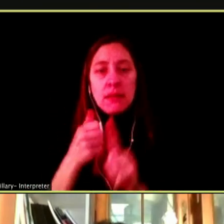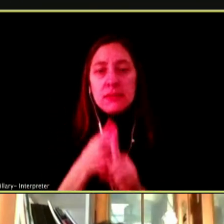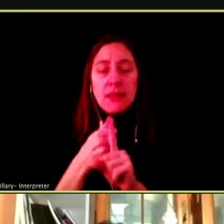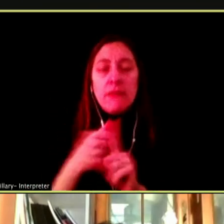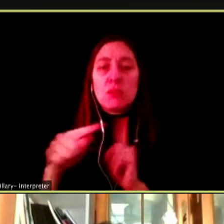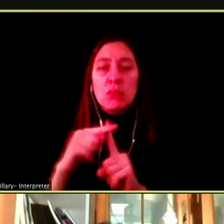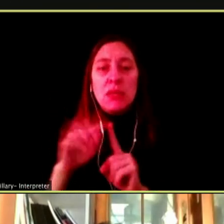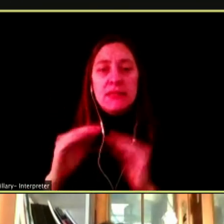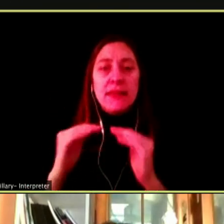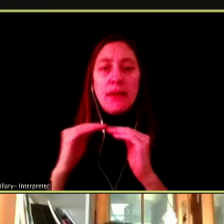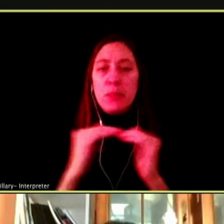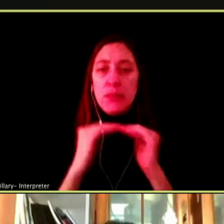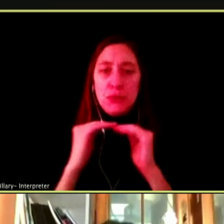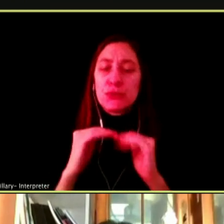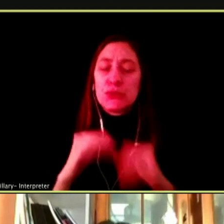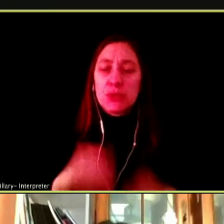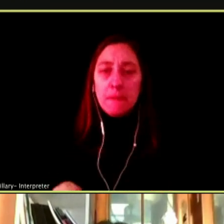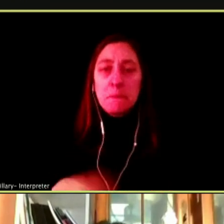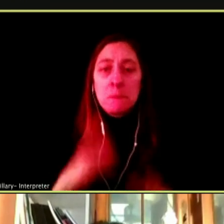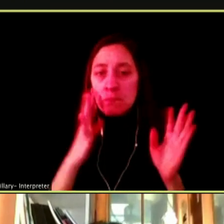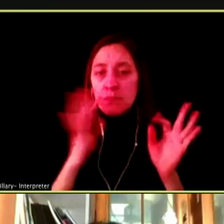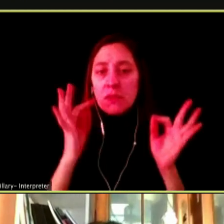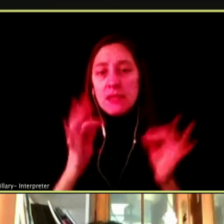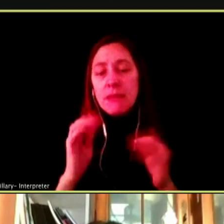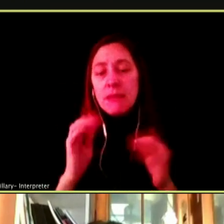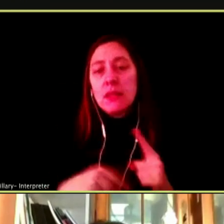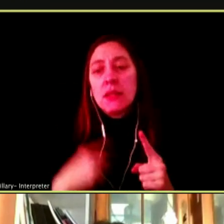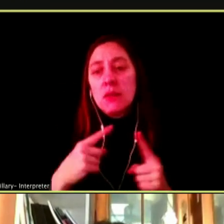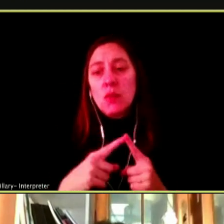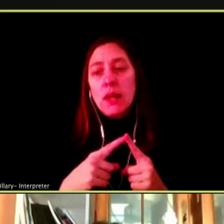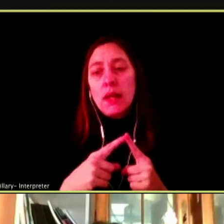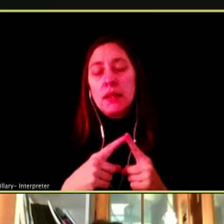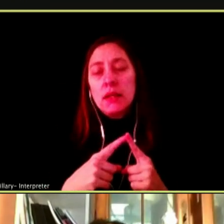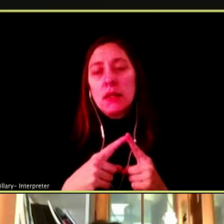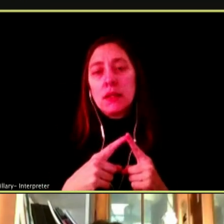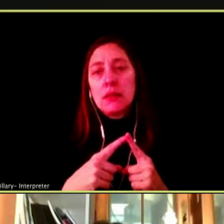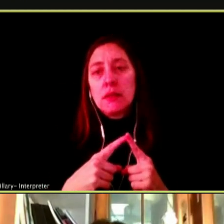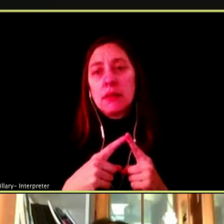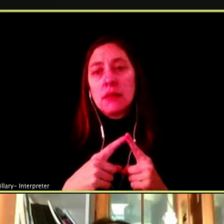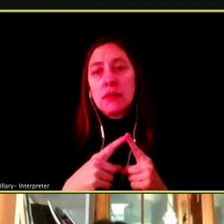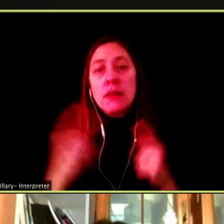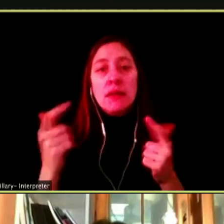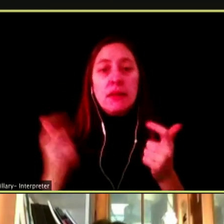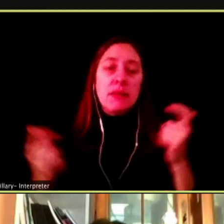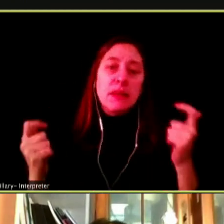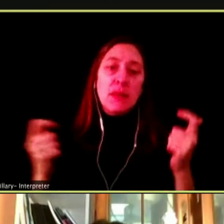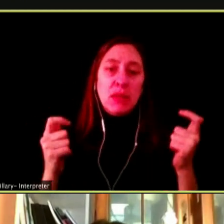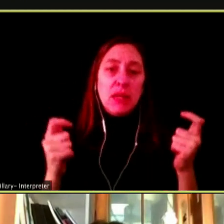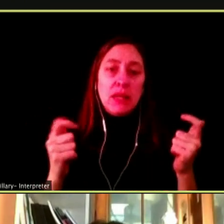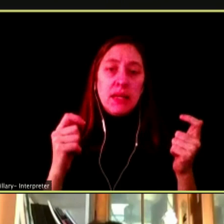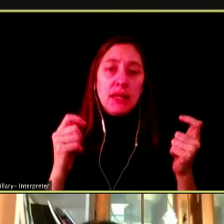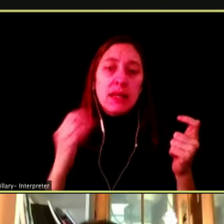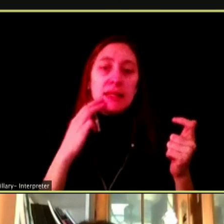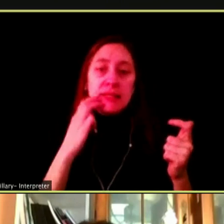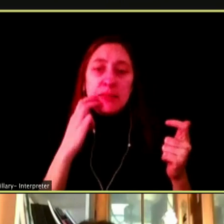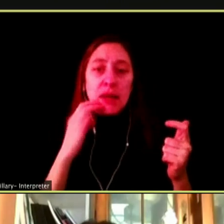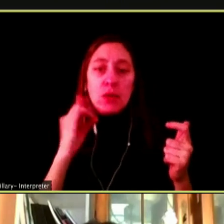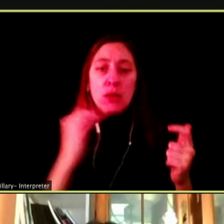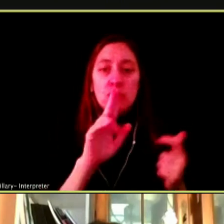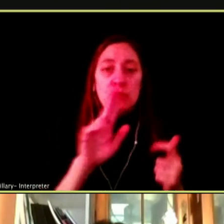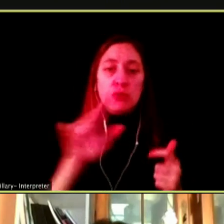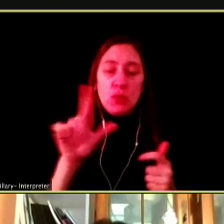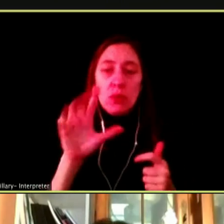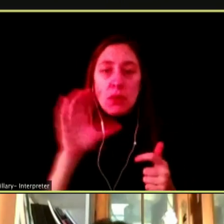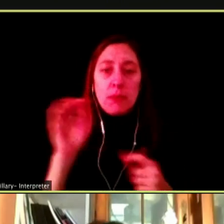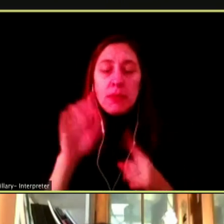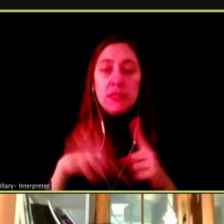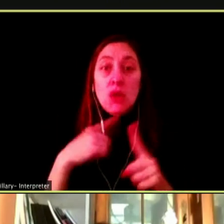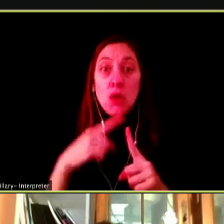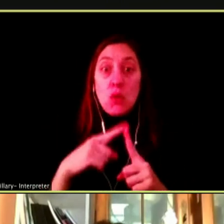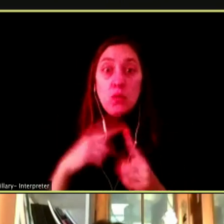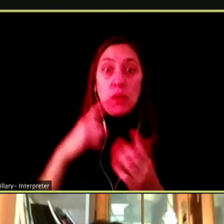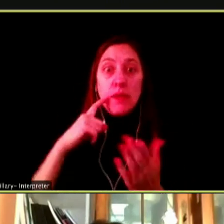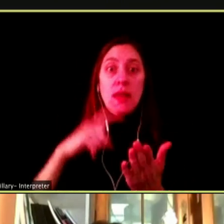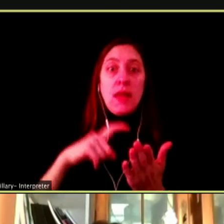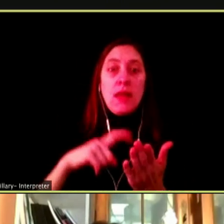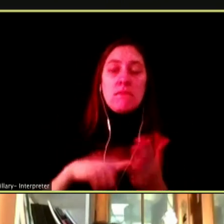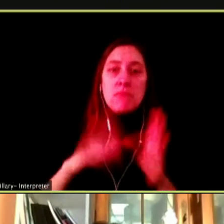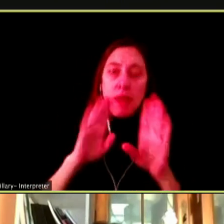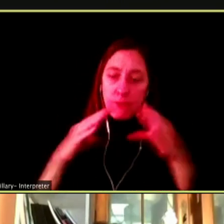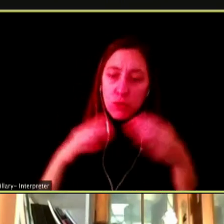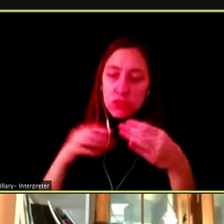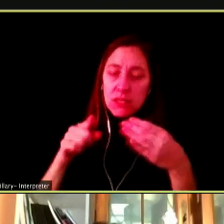AND SO IT DEFINITELY WENT TOBACCO COMPANIES, WHEN THEY TARGET NARROW DIVERGENCE, THEY TEND